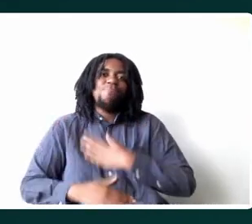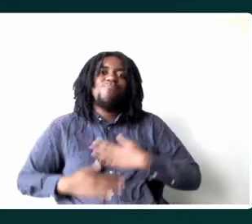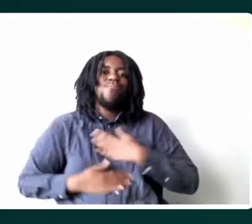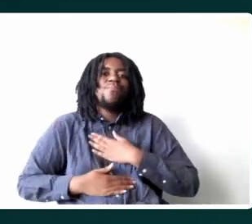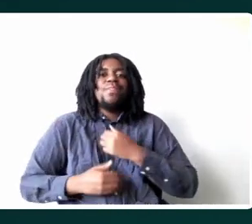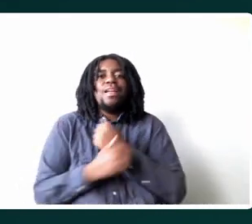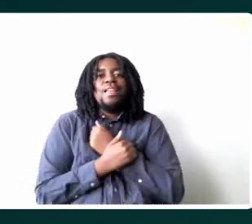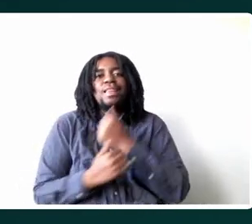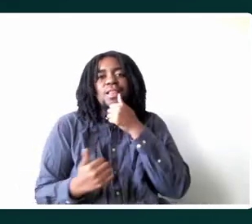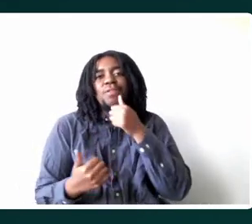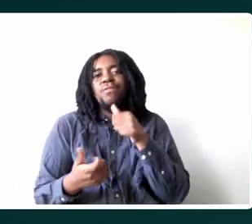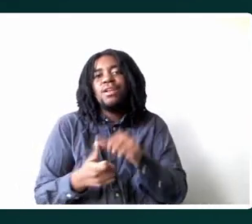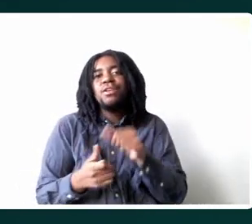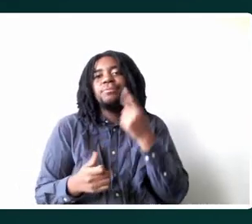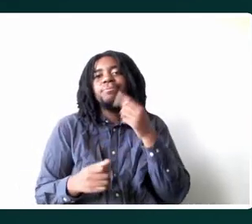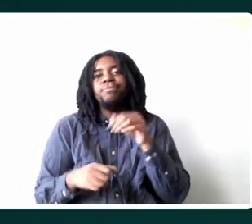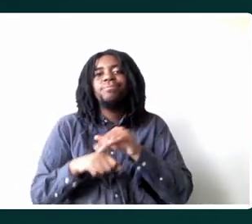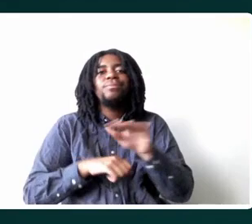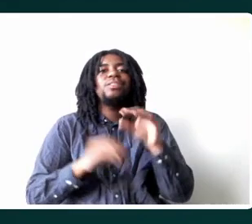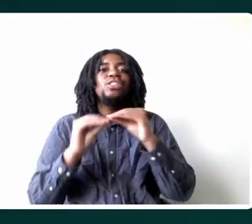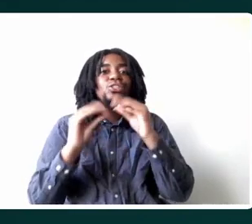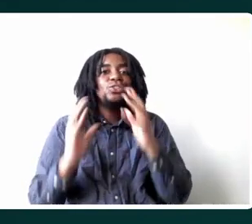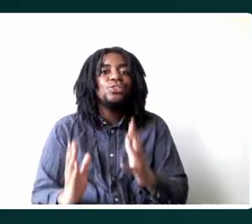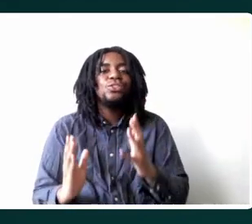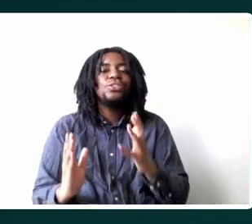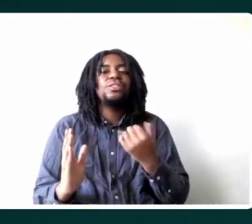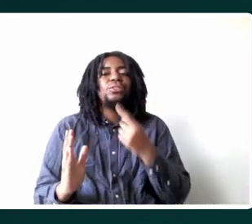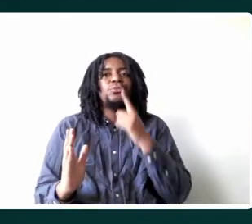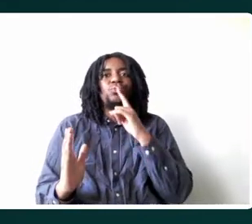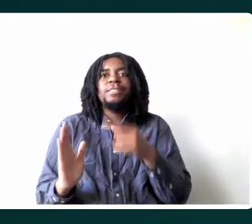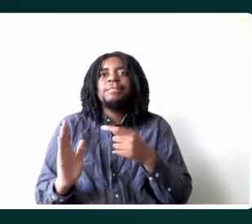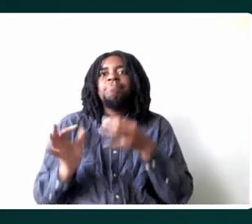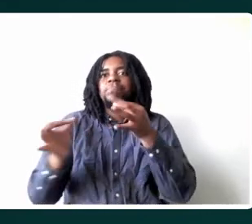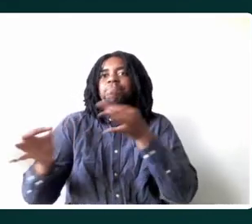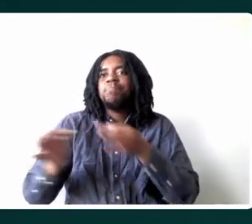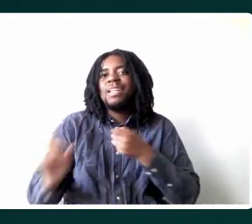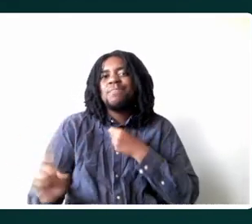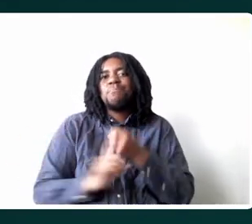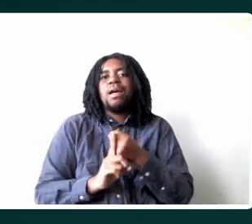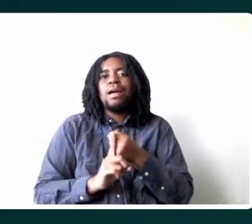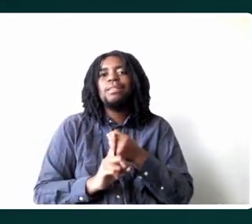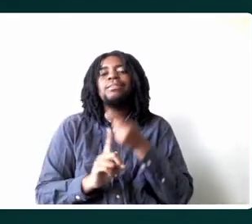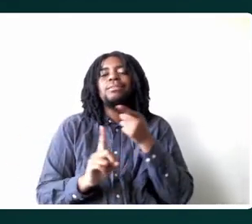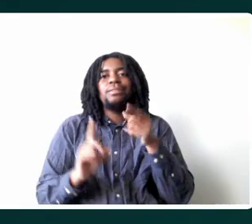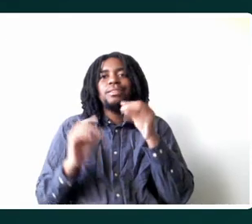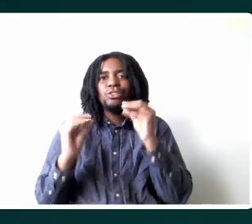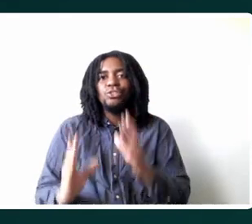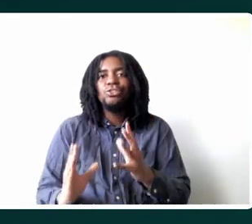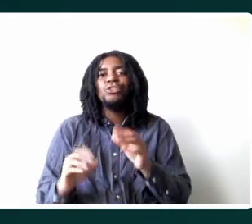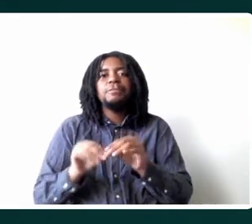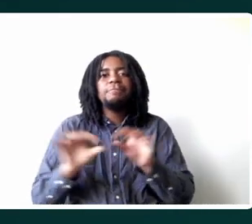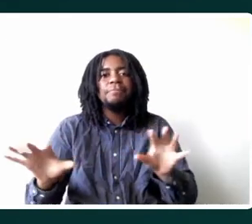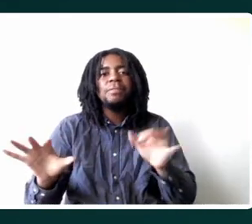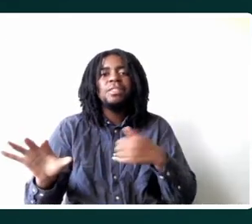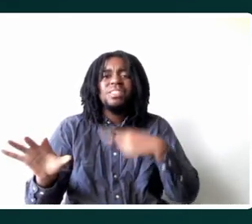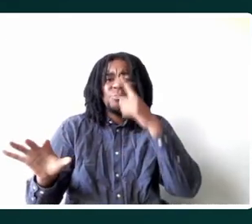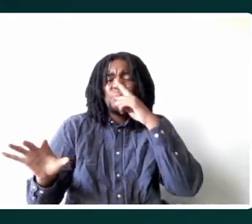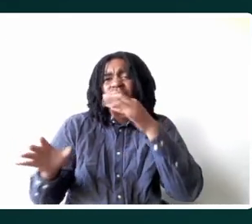can have. And I am curious if you could speak to us about this lineage of arts educators.